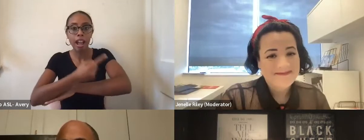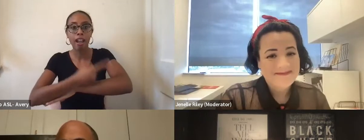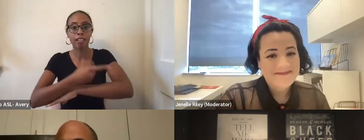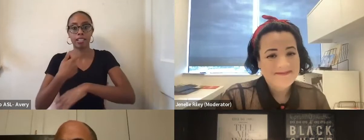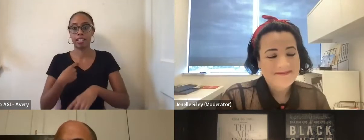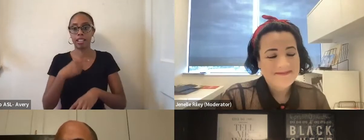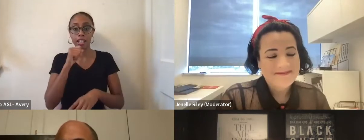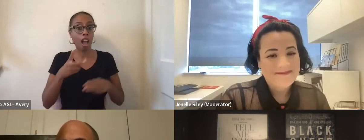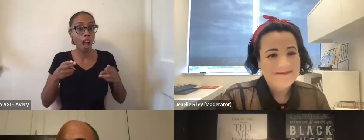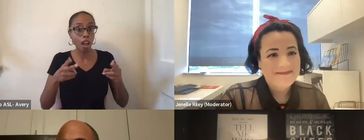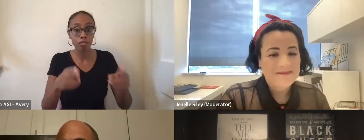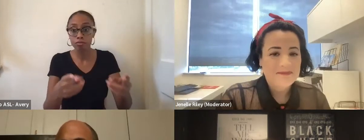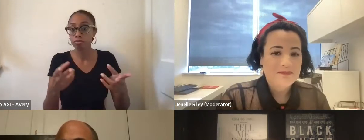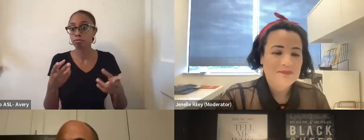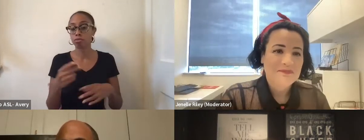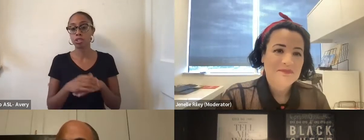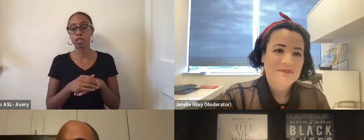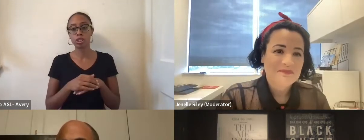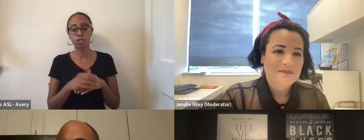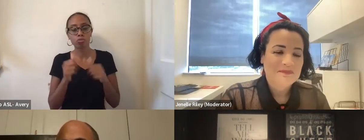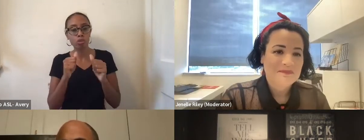interested me or moved me, or confused me.